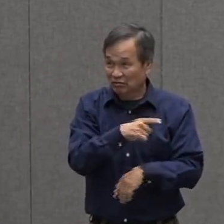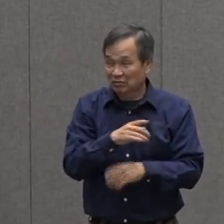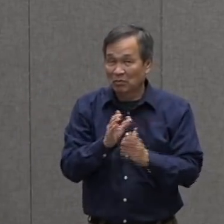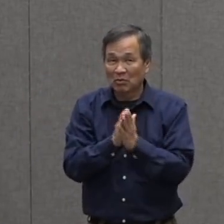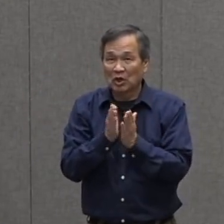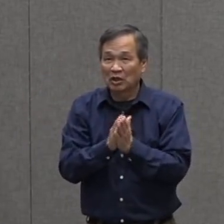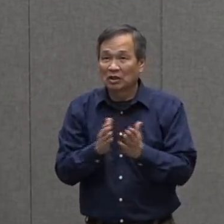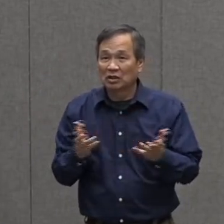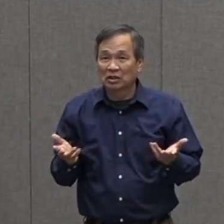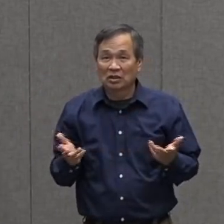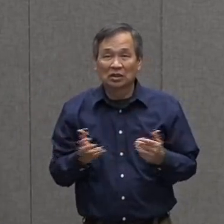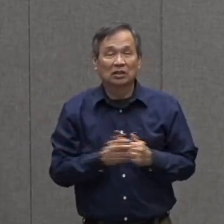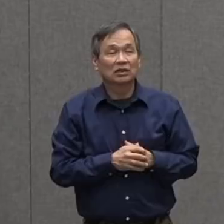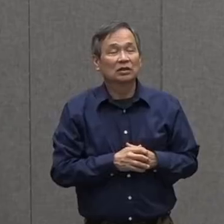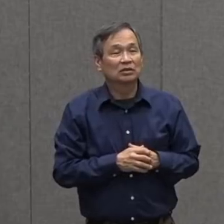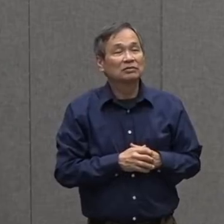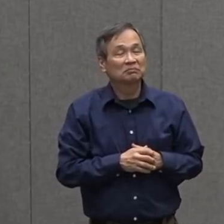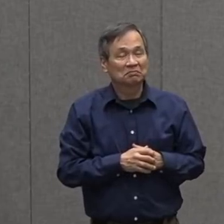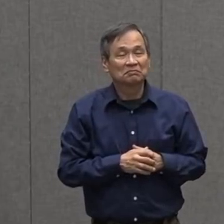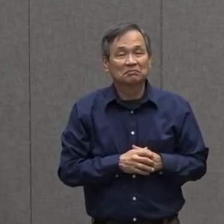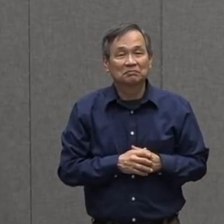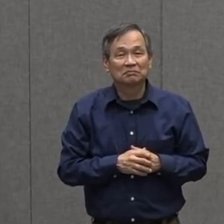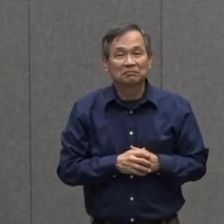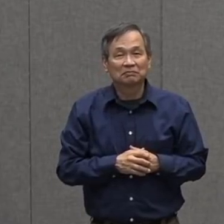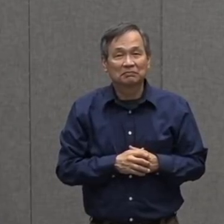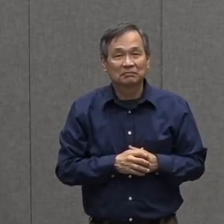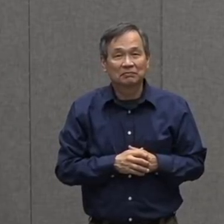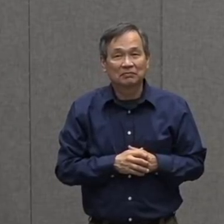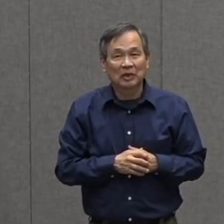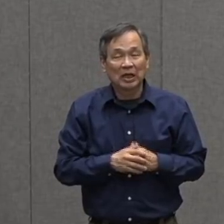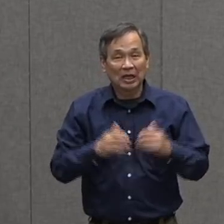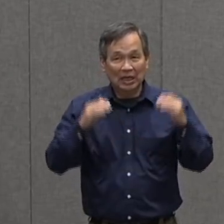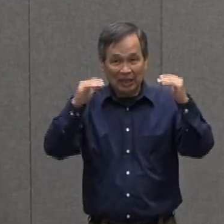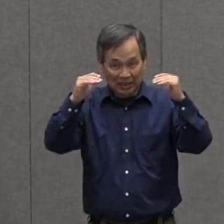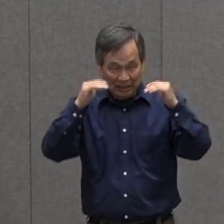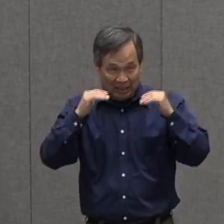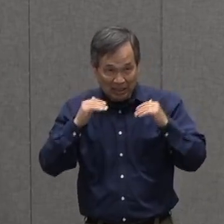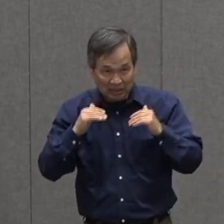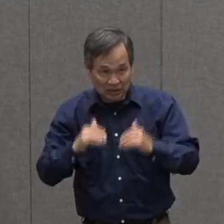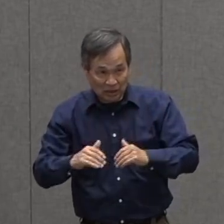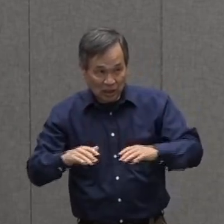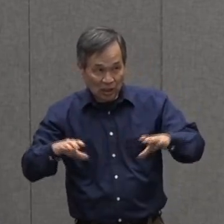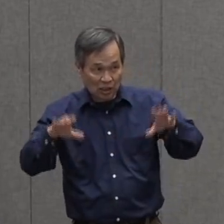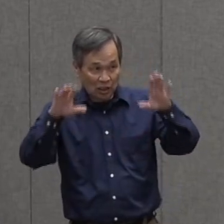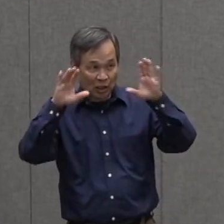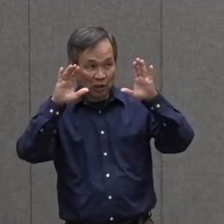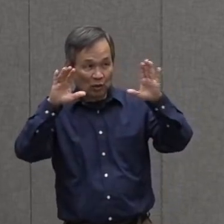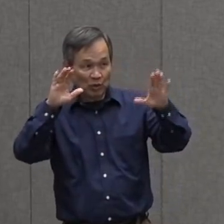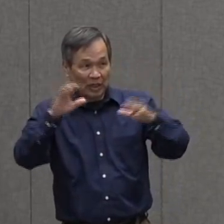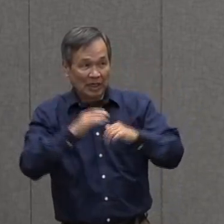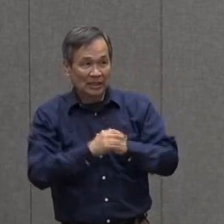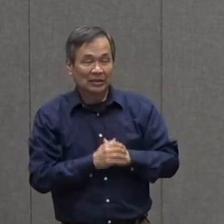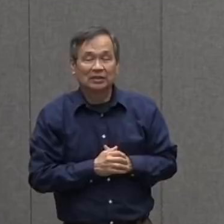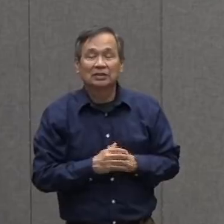I bet you'll find some other really good books. Next up we have a really wonderful writing activity with Miss Lori.